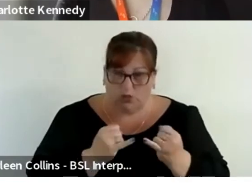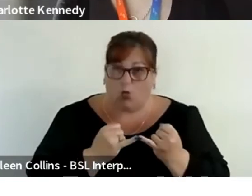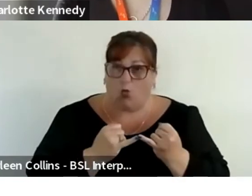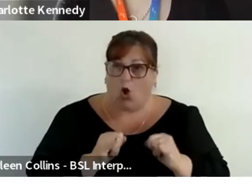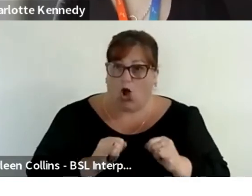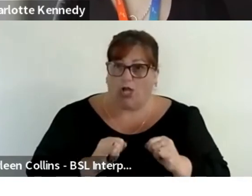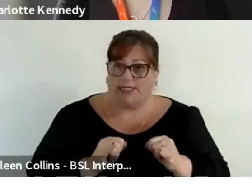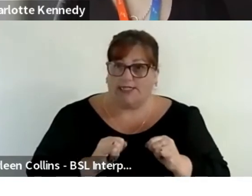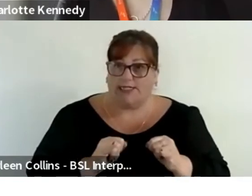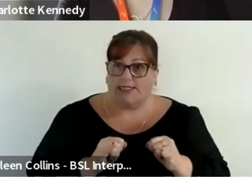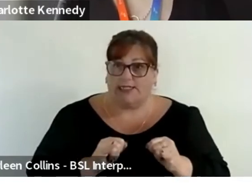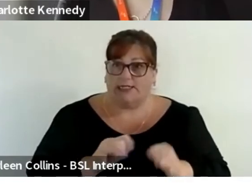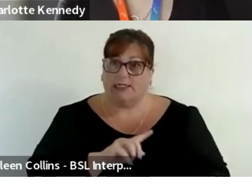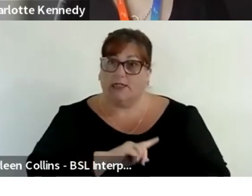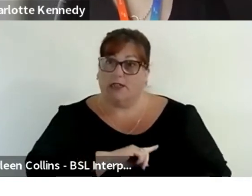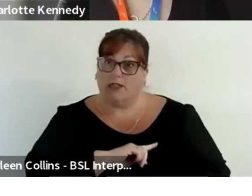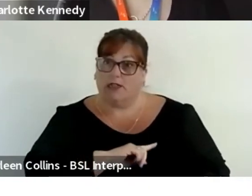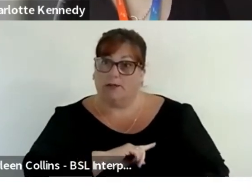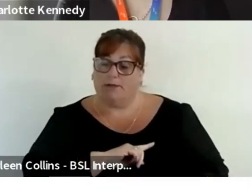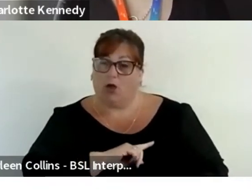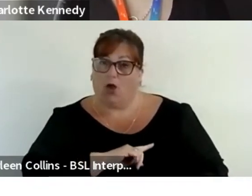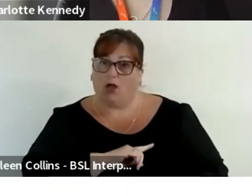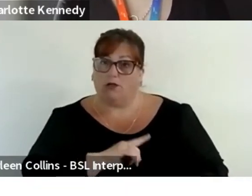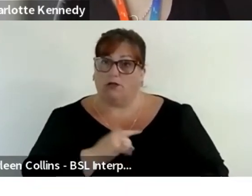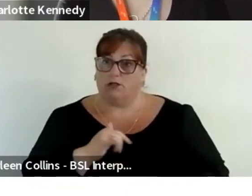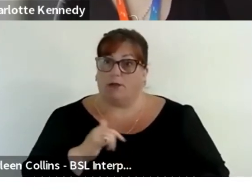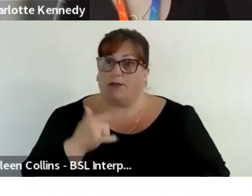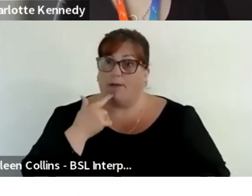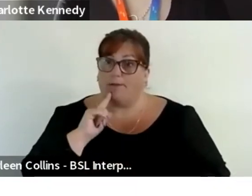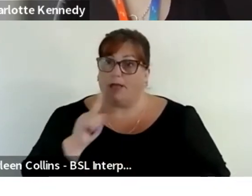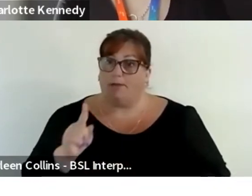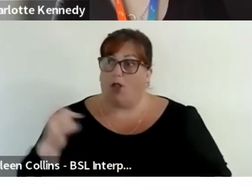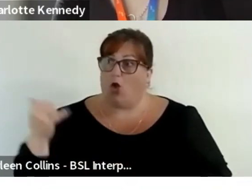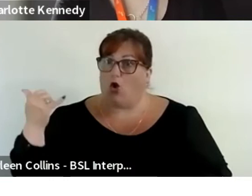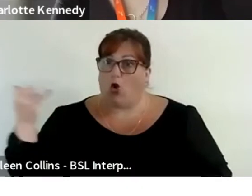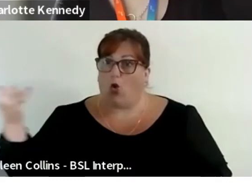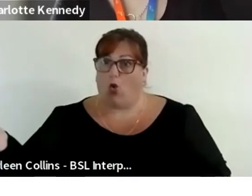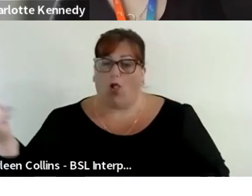calls, it can get quite overwhelming knowing there is quieter areas, like